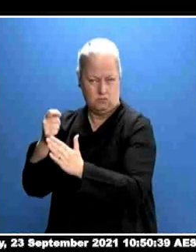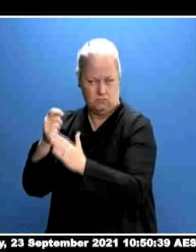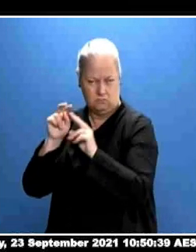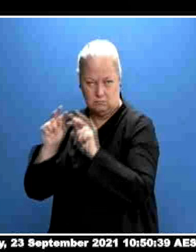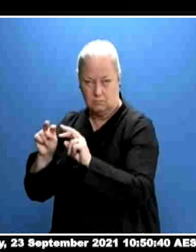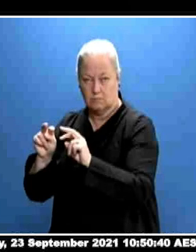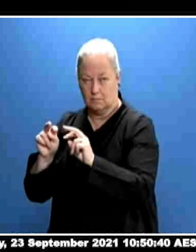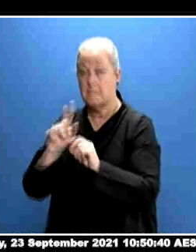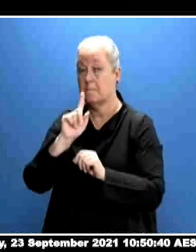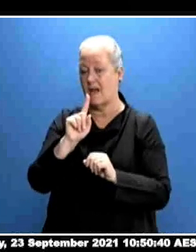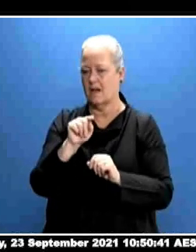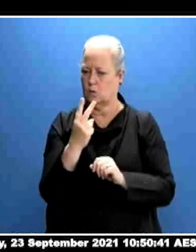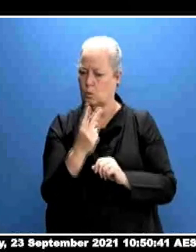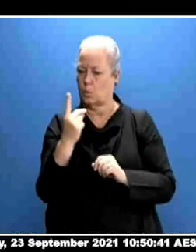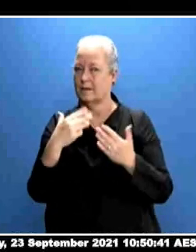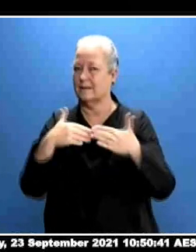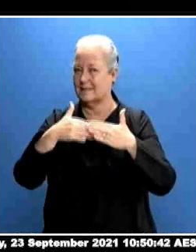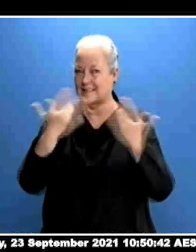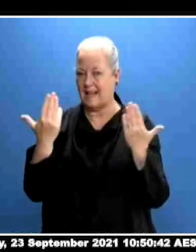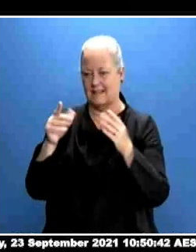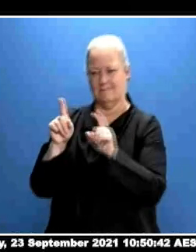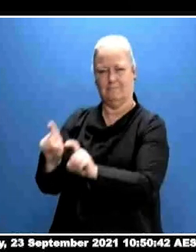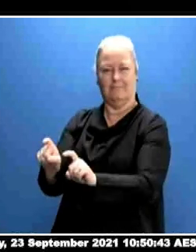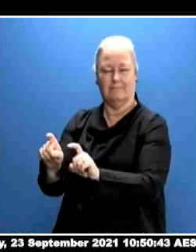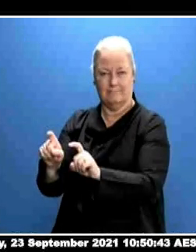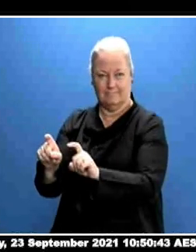in the 21 days, though, the things that are being done there